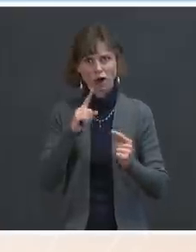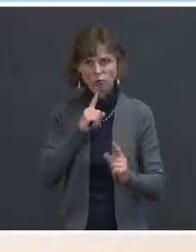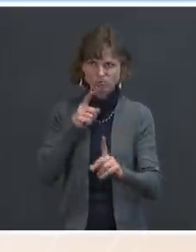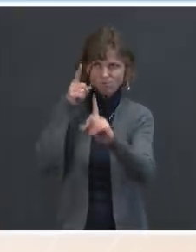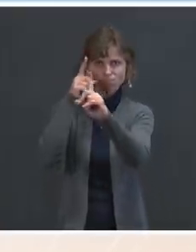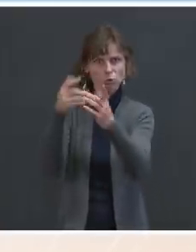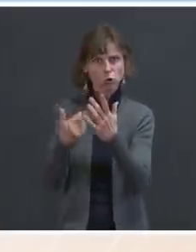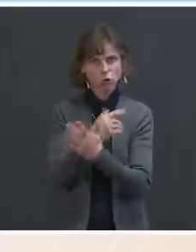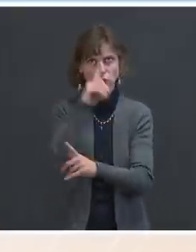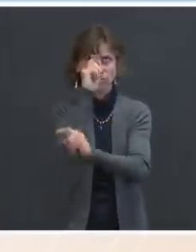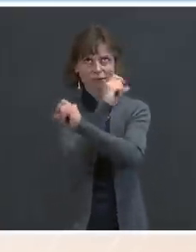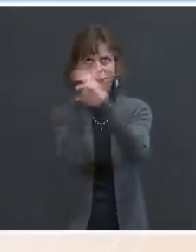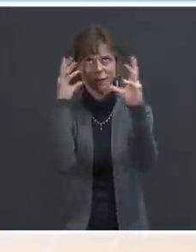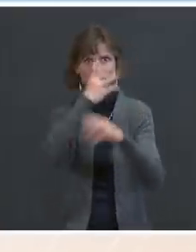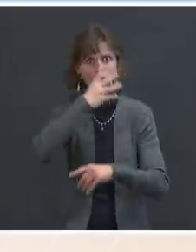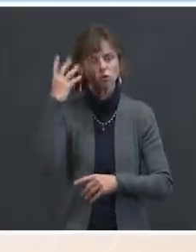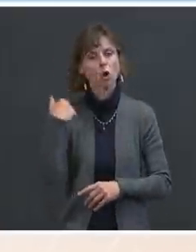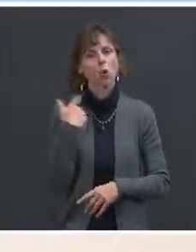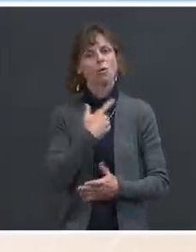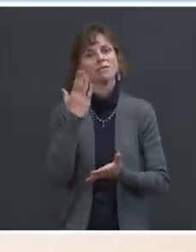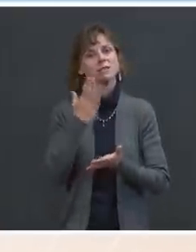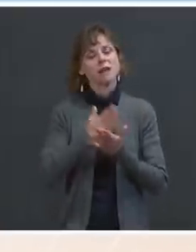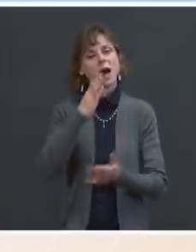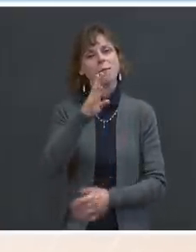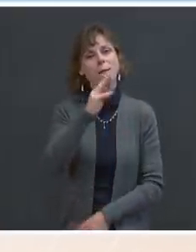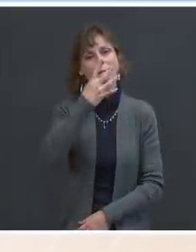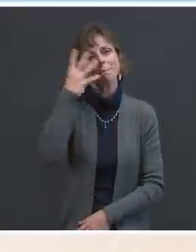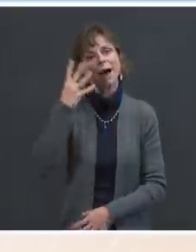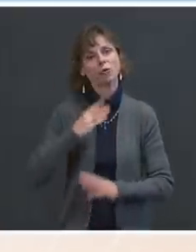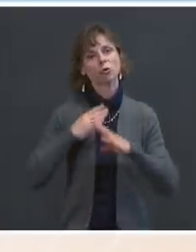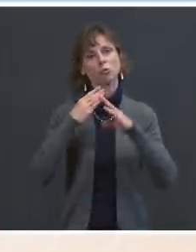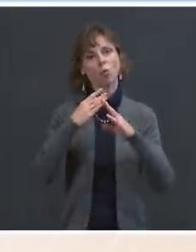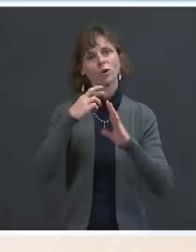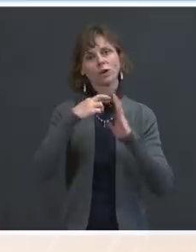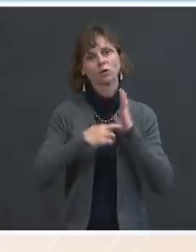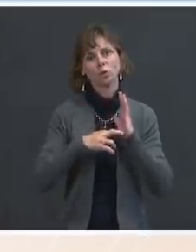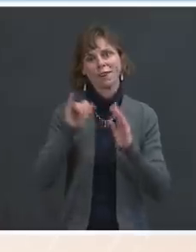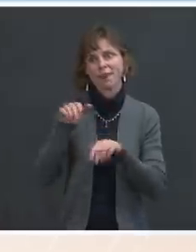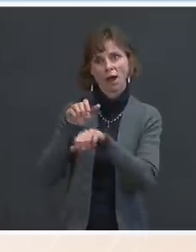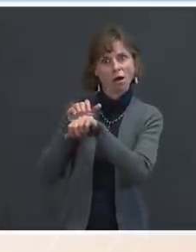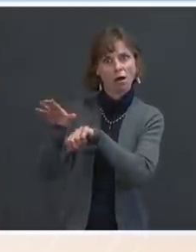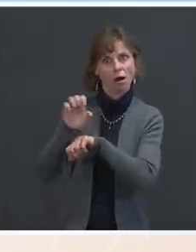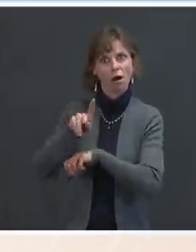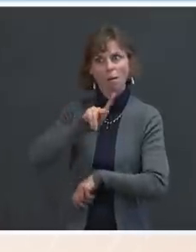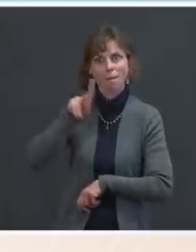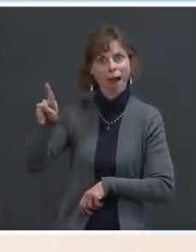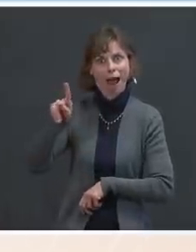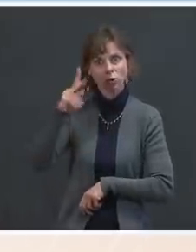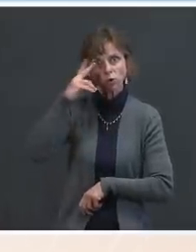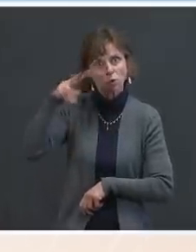We have ended the so-called "Migrant Protection Protocols," which sent people back to Mexico to wait, sometimes for years,